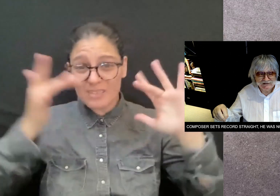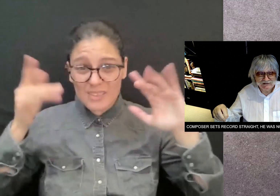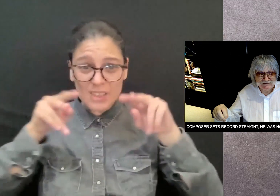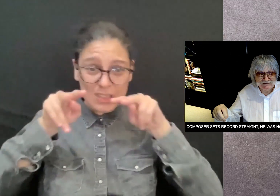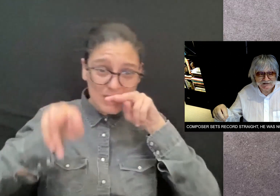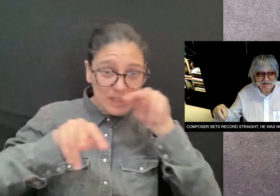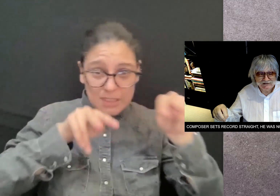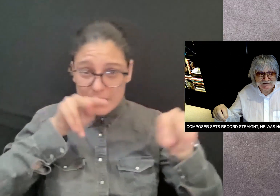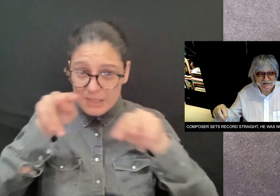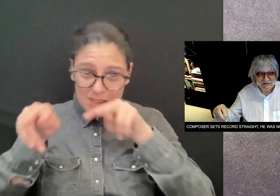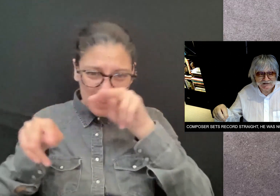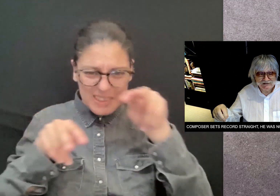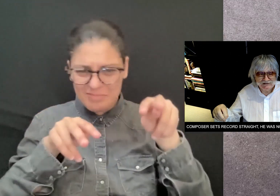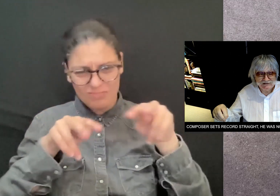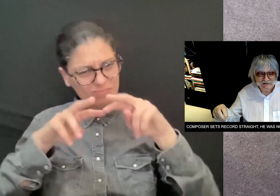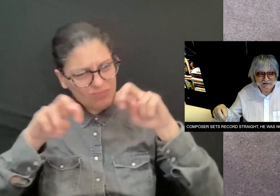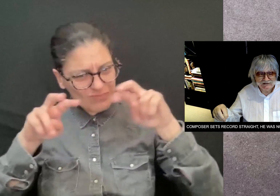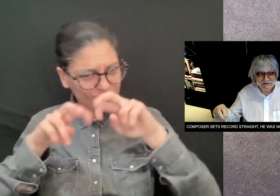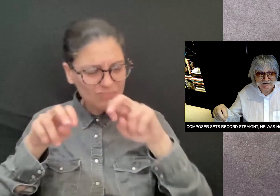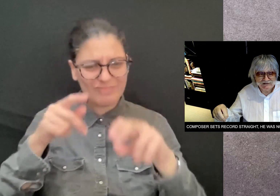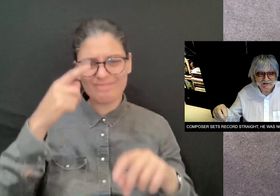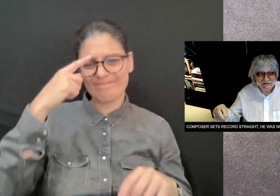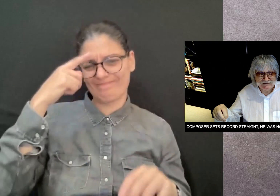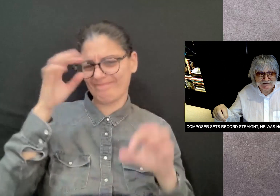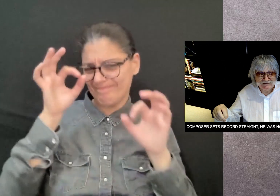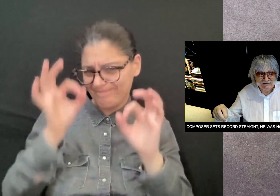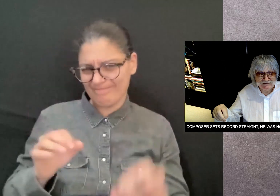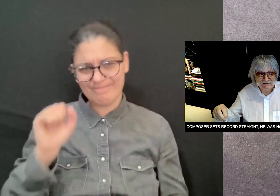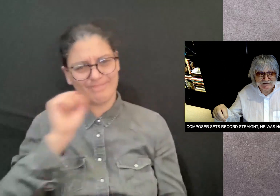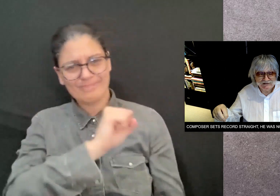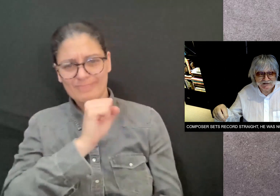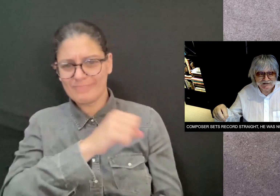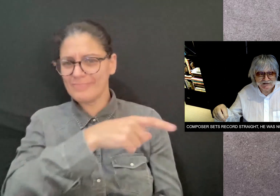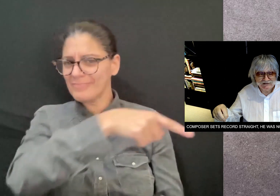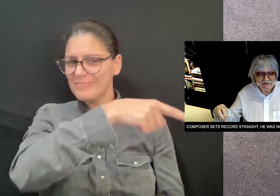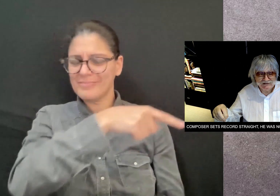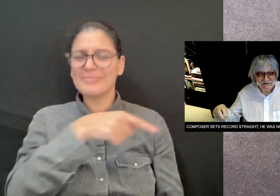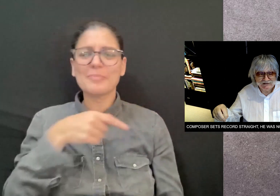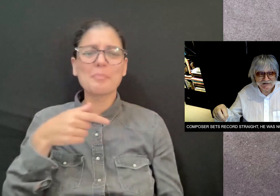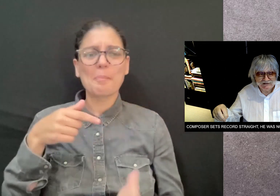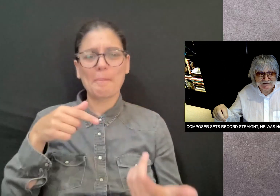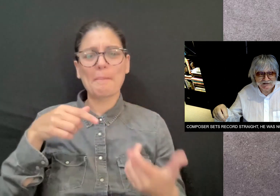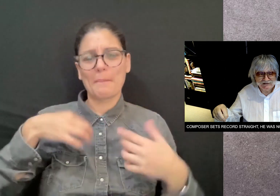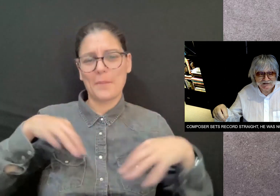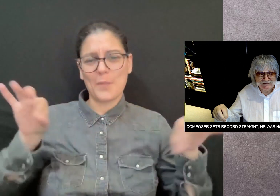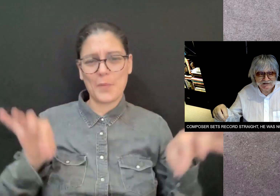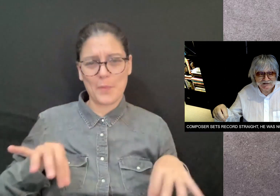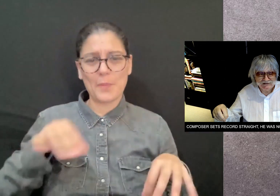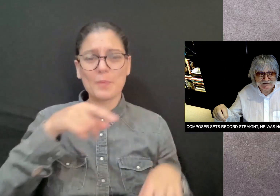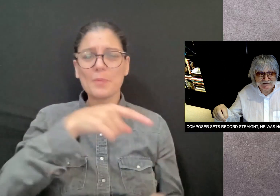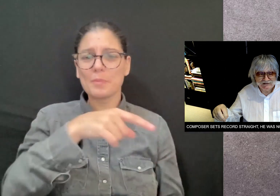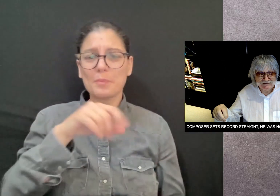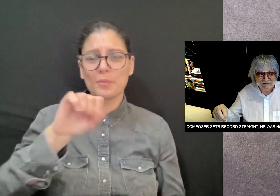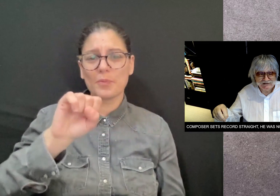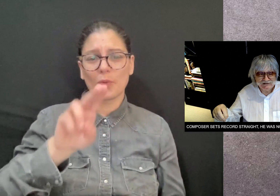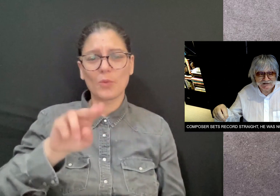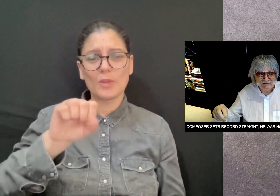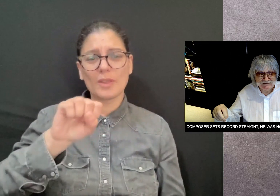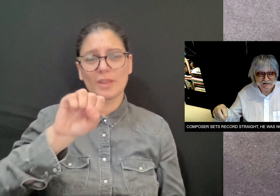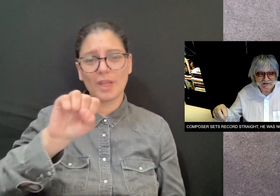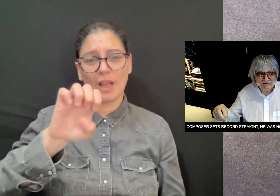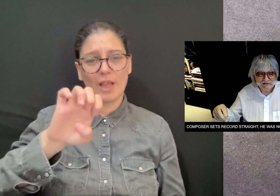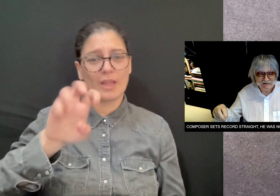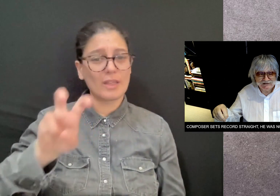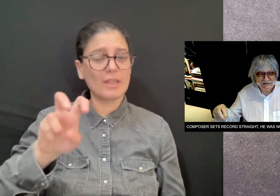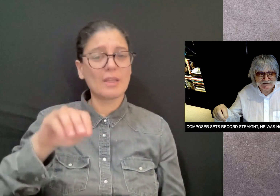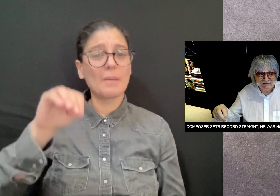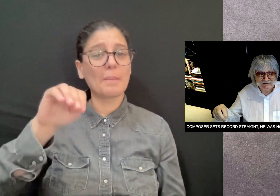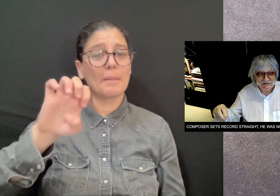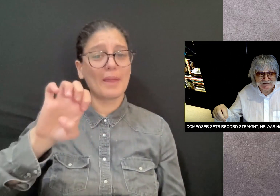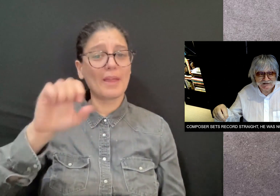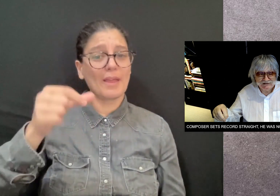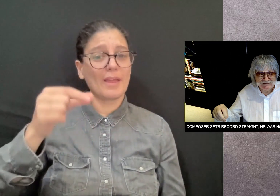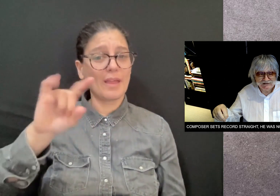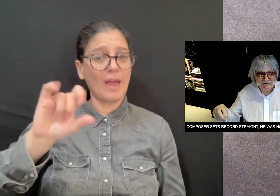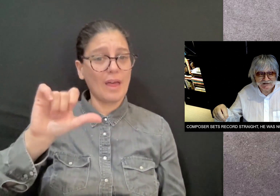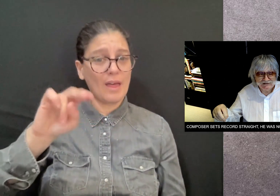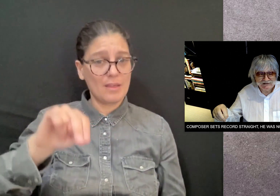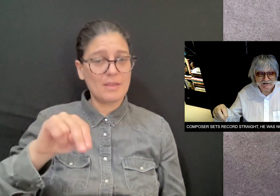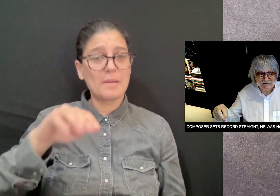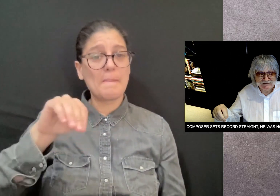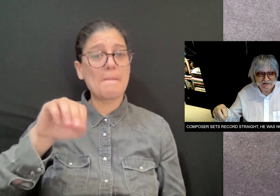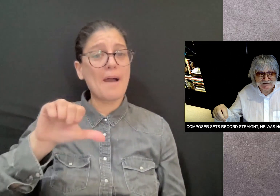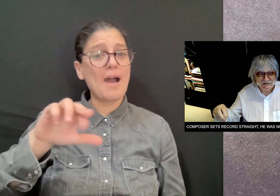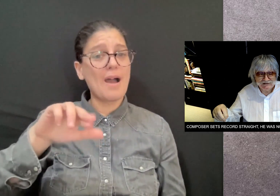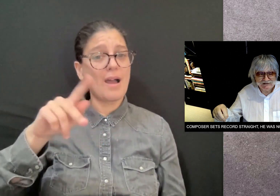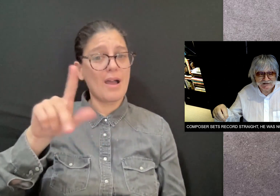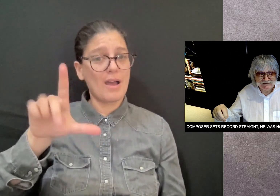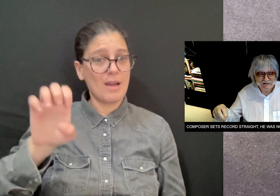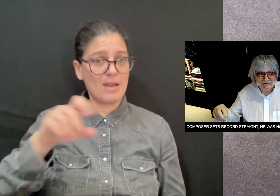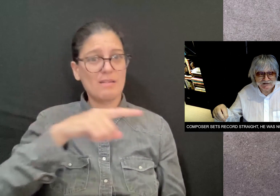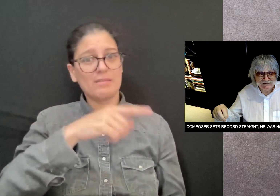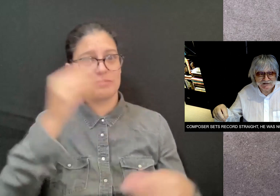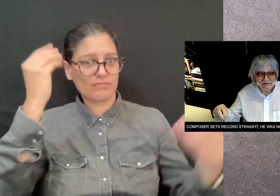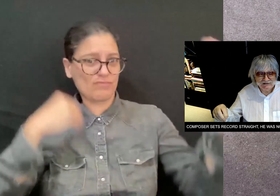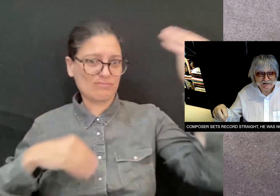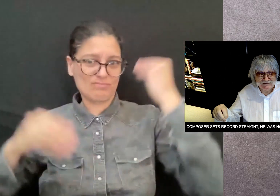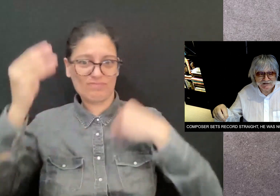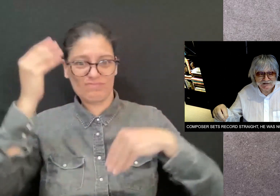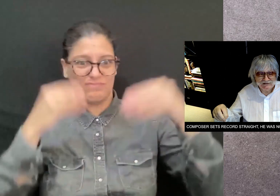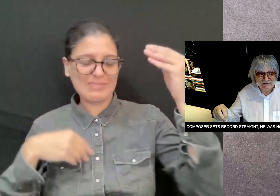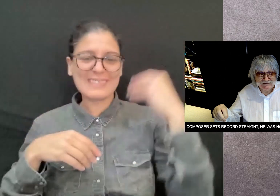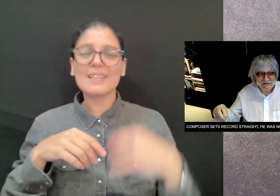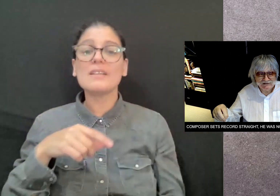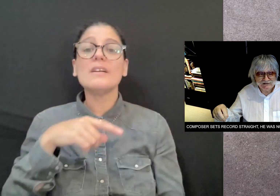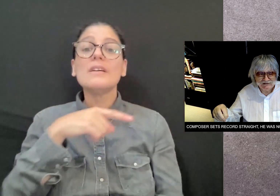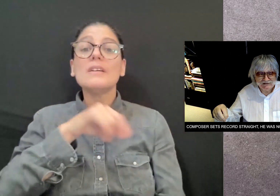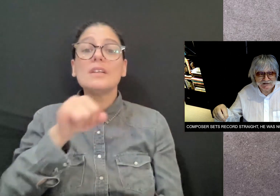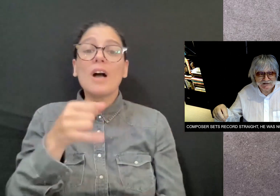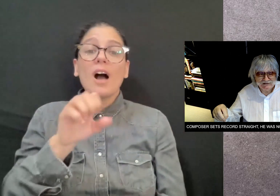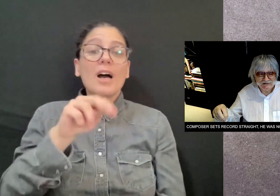was the Duchess of Sussex Meghan Markle in disguise